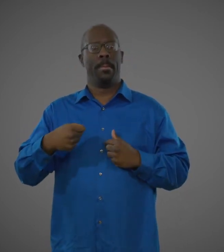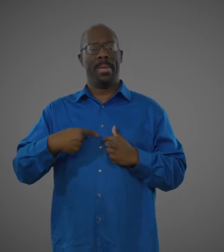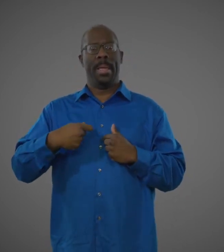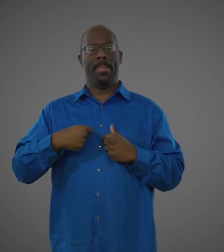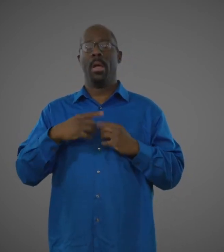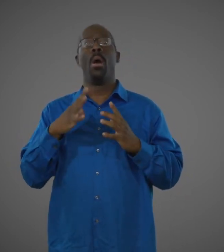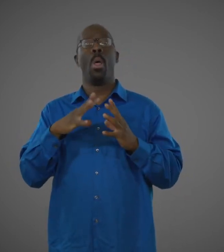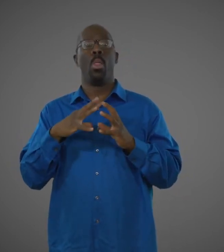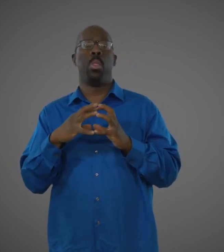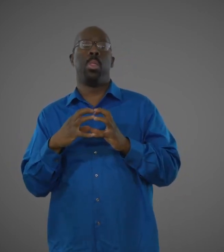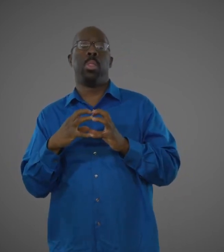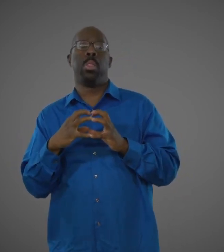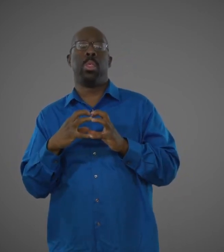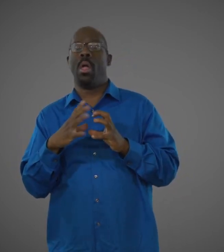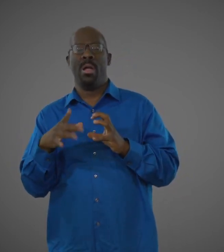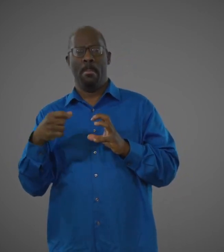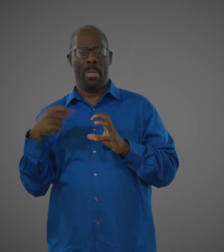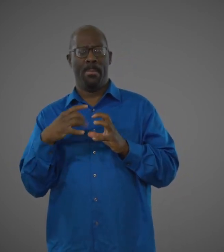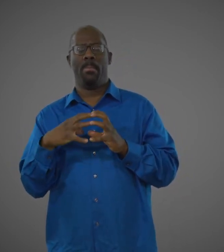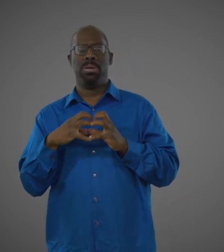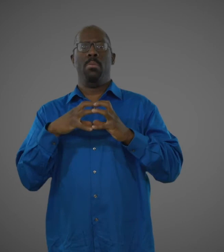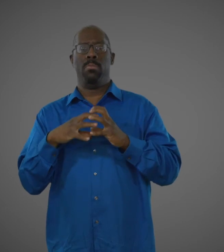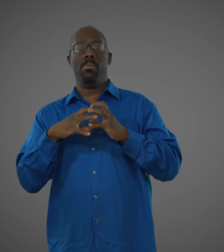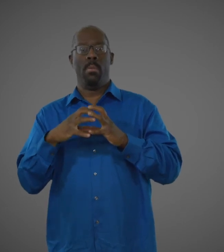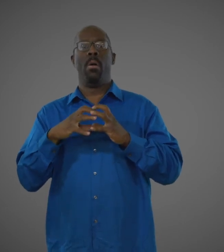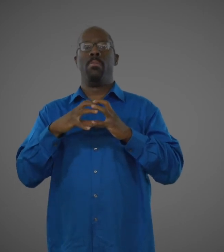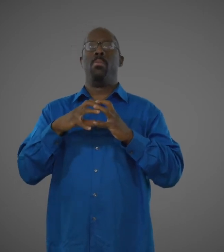This will stimulate the heart to make sure the beat is normal.